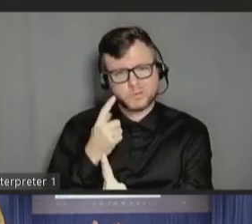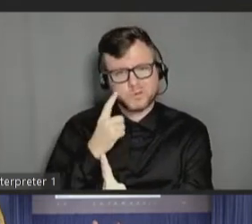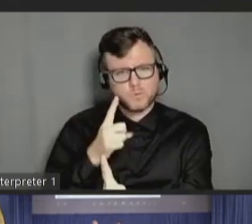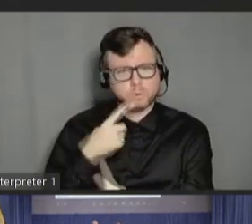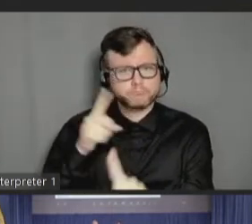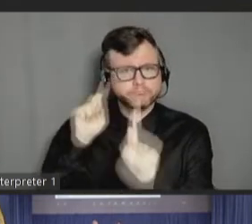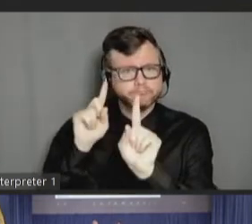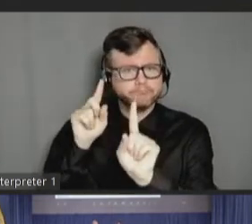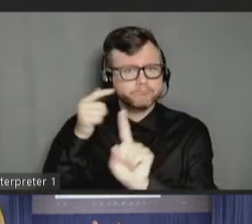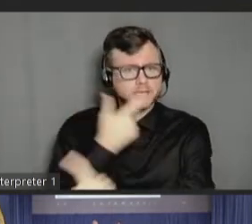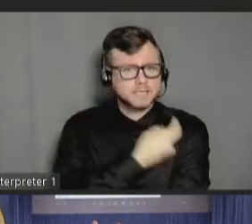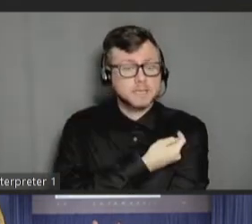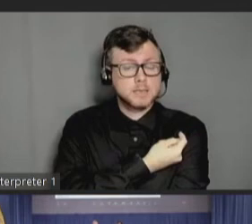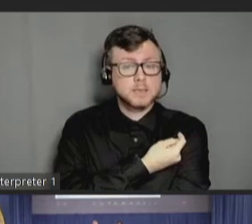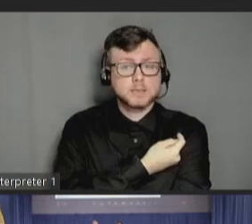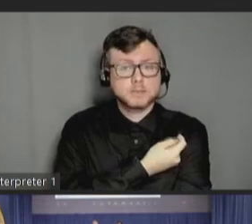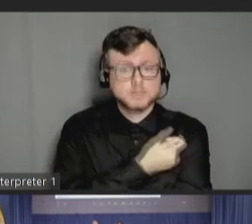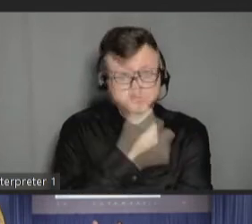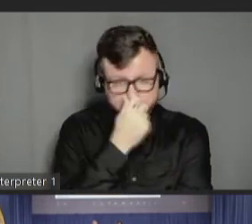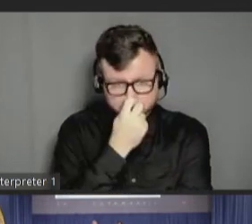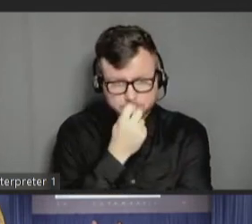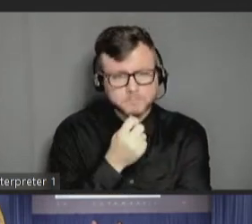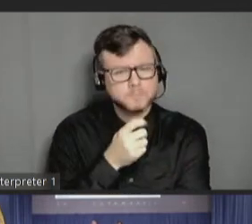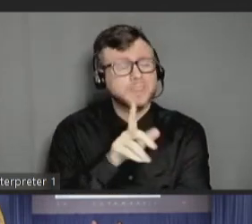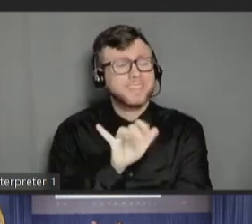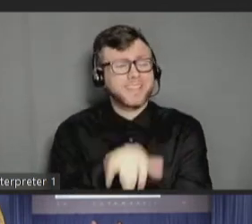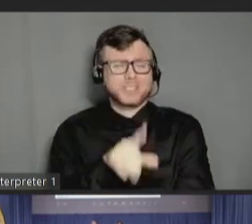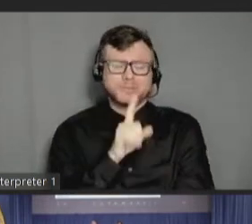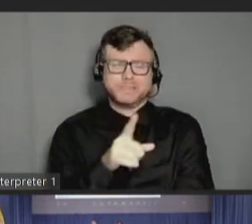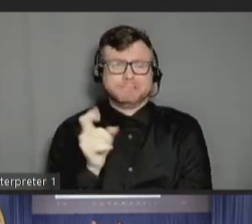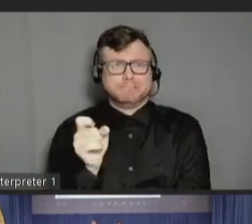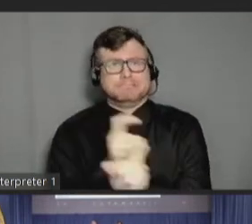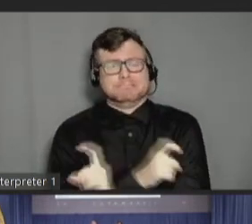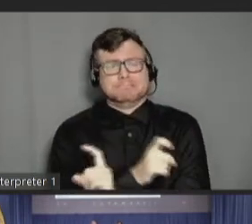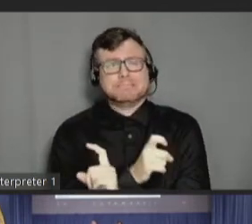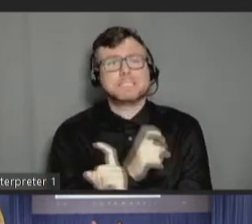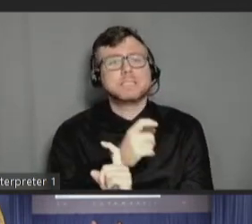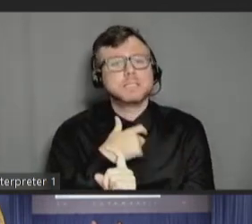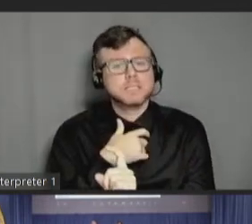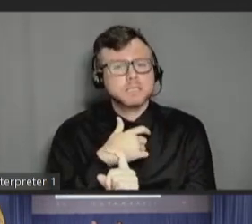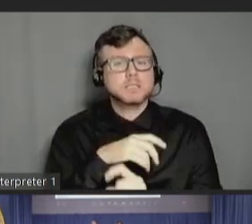this vaccine? These are complex questions. Because although a fair percentage of the